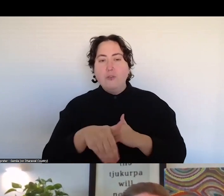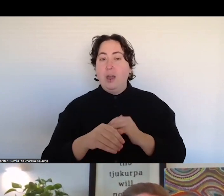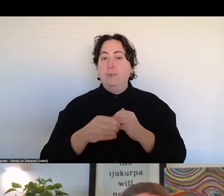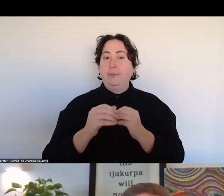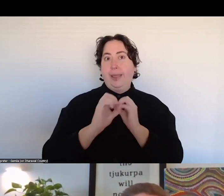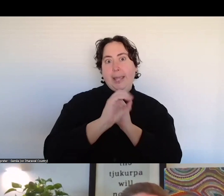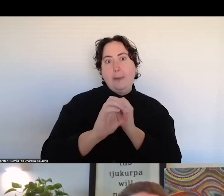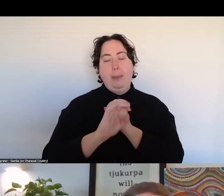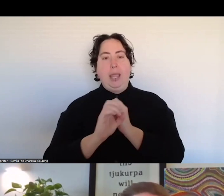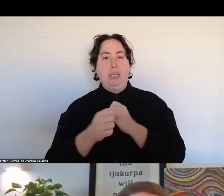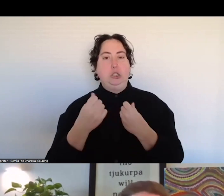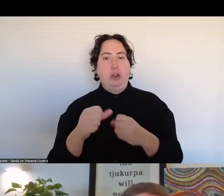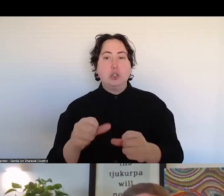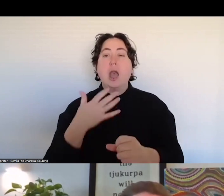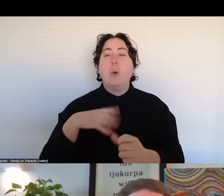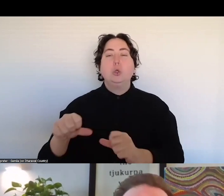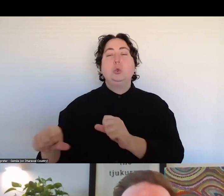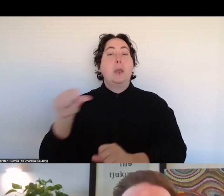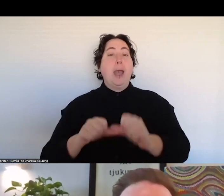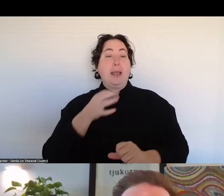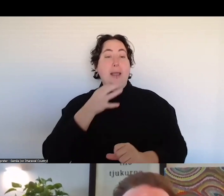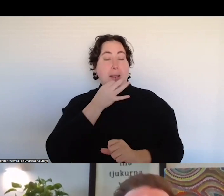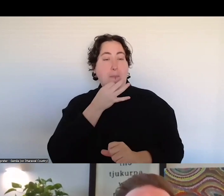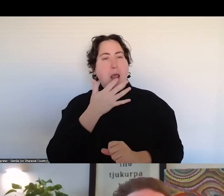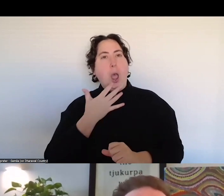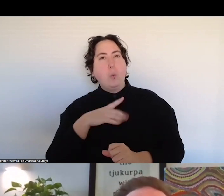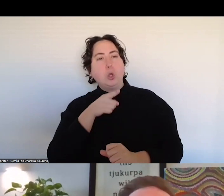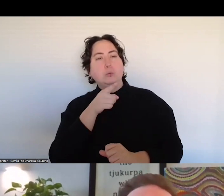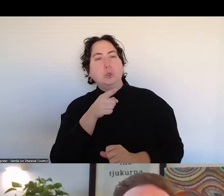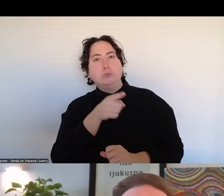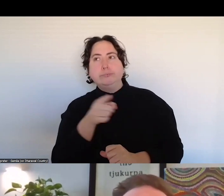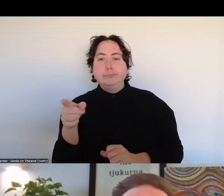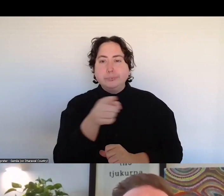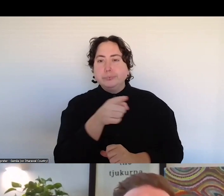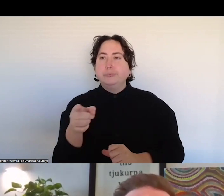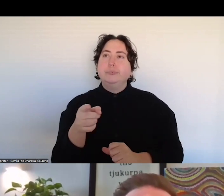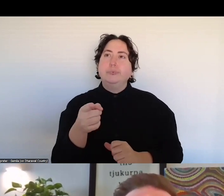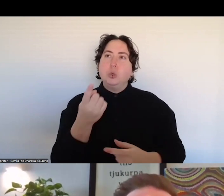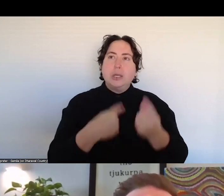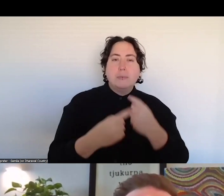would like to rewind a little bit and get a sense where each of your organisations are coming from.